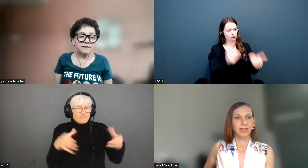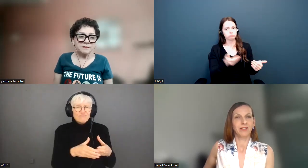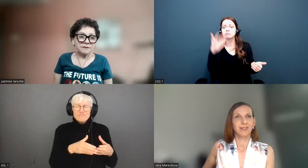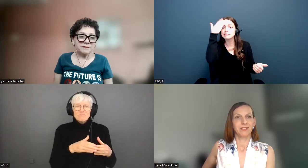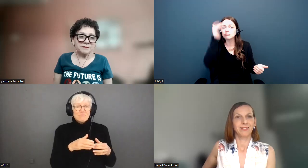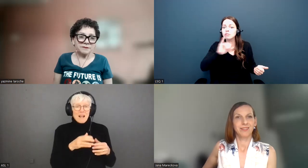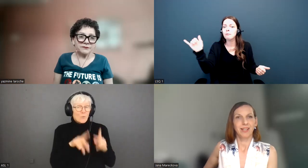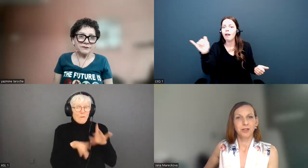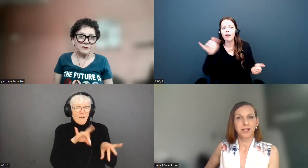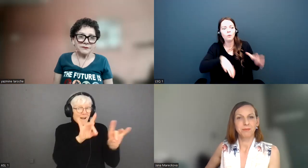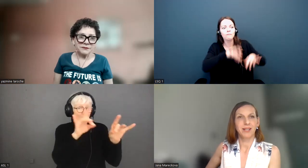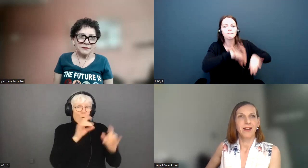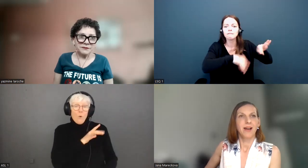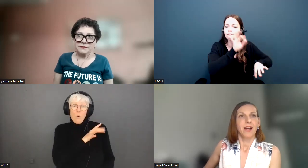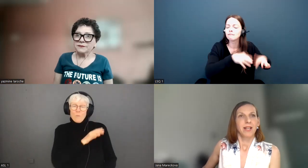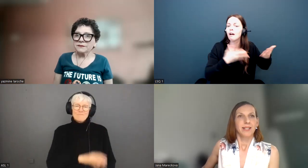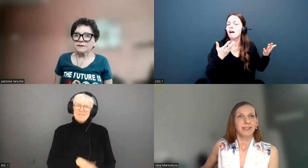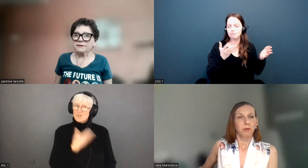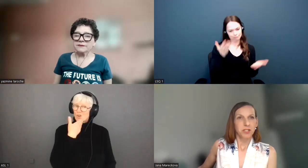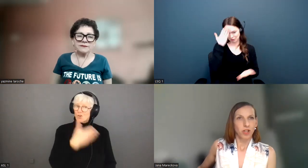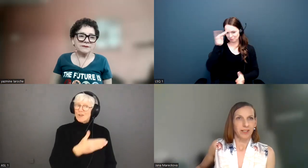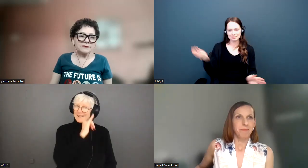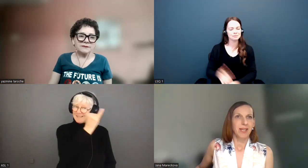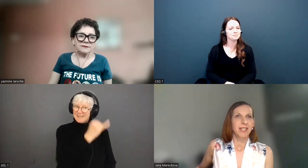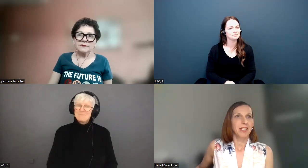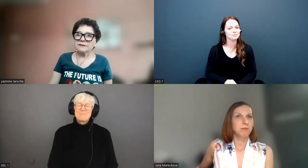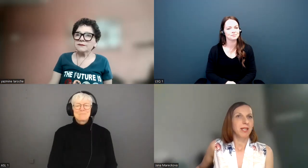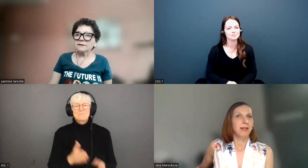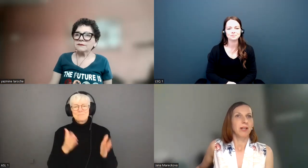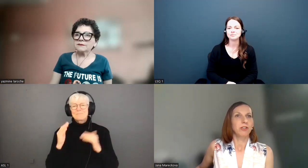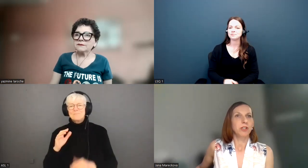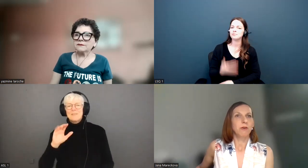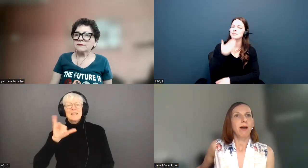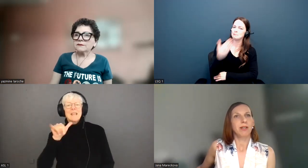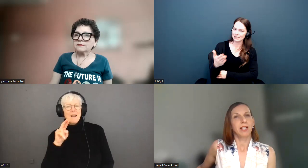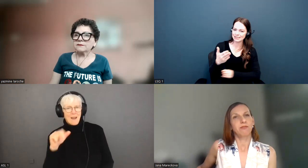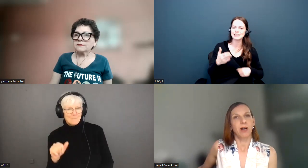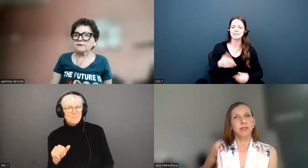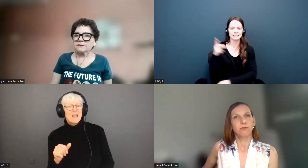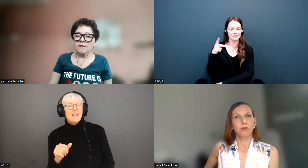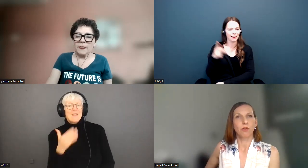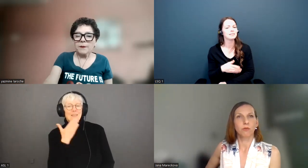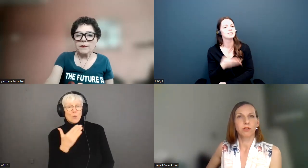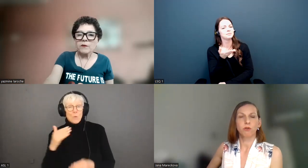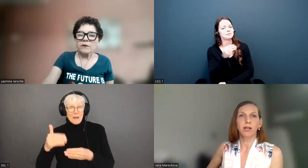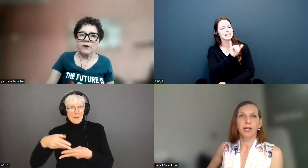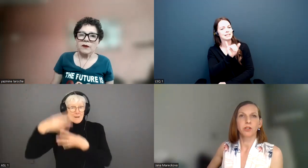thank you Yasmine next question yes mean do you have any advice for those struggling to